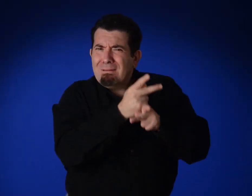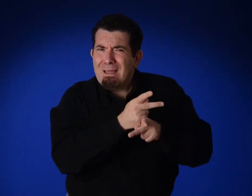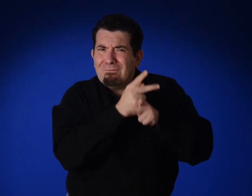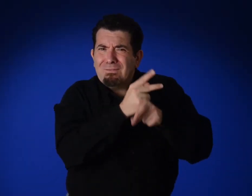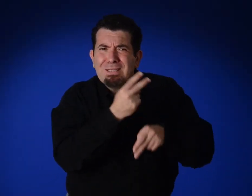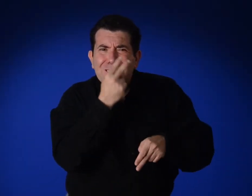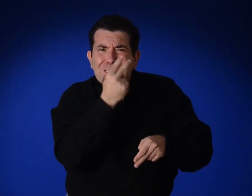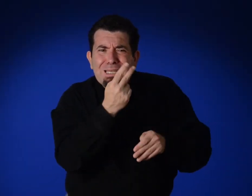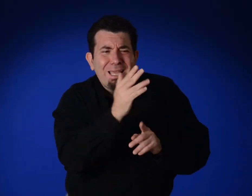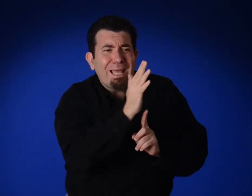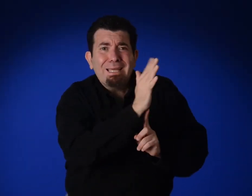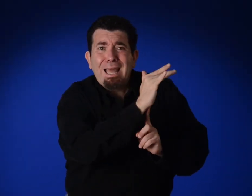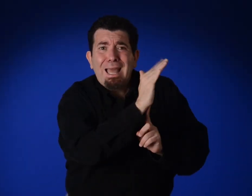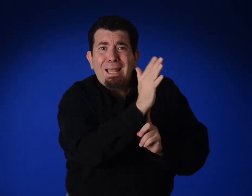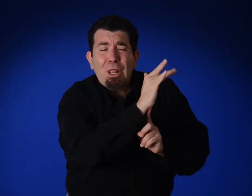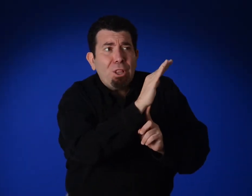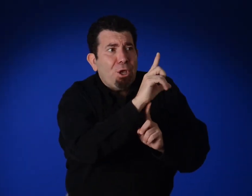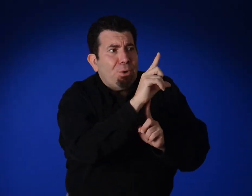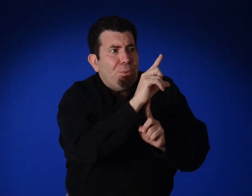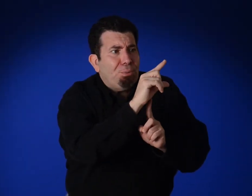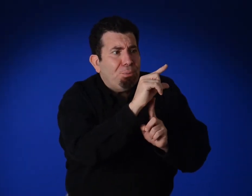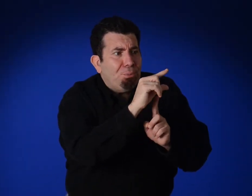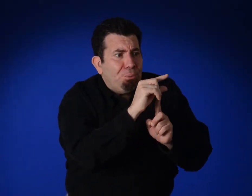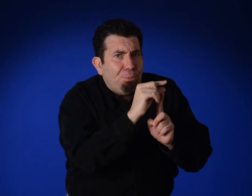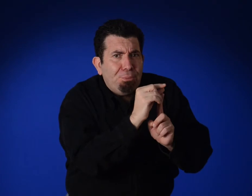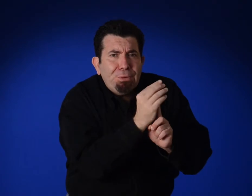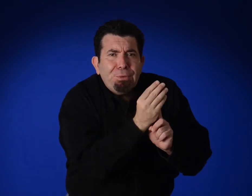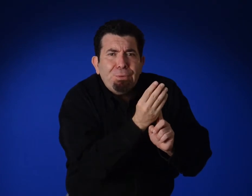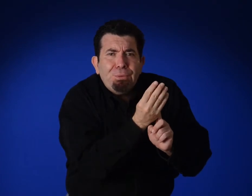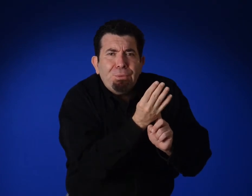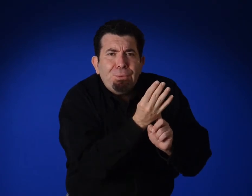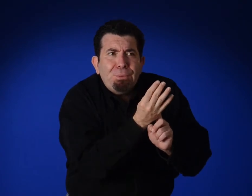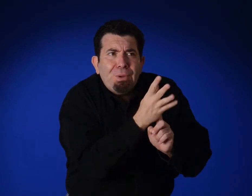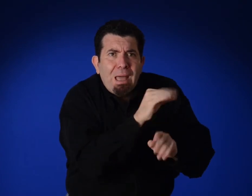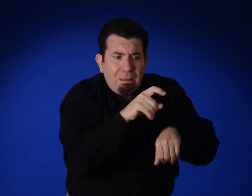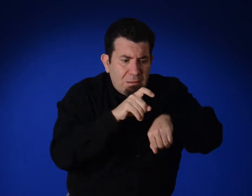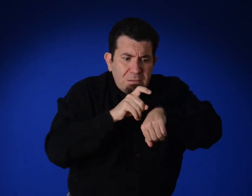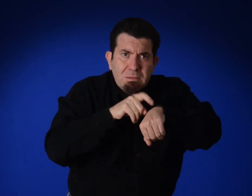If you look carefully you can see a candle that is almost burned out,